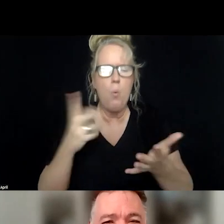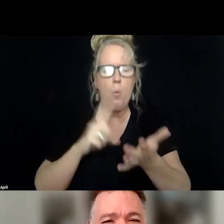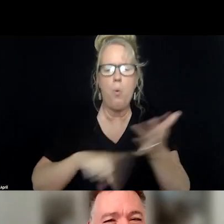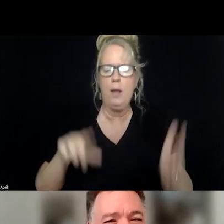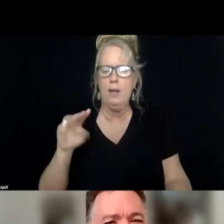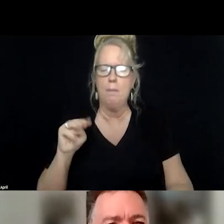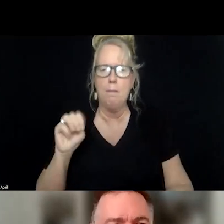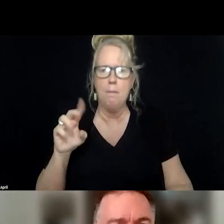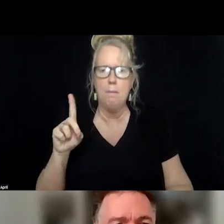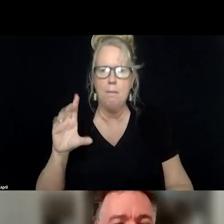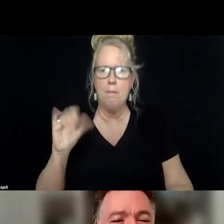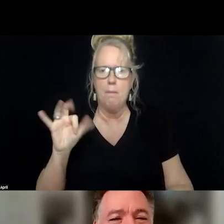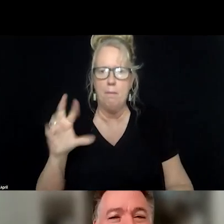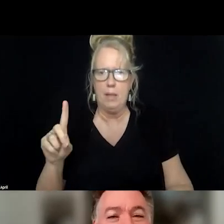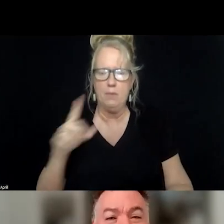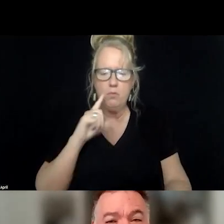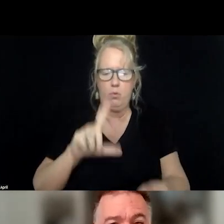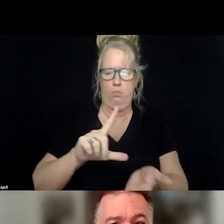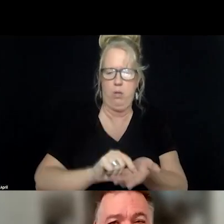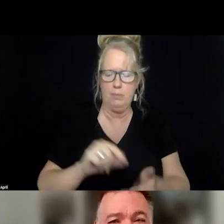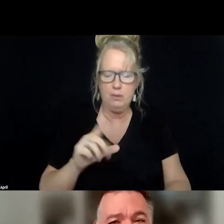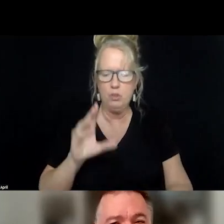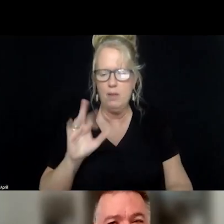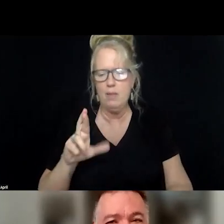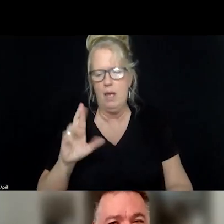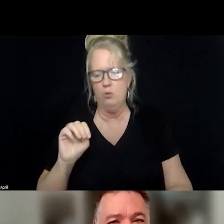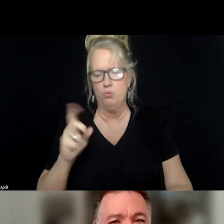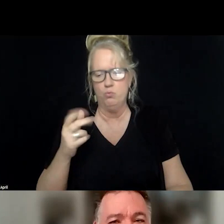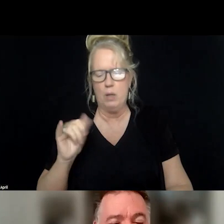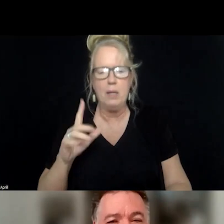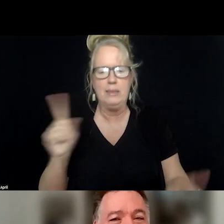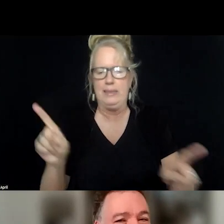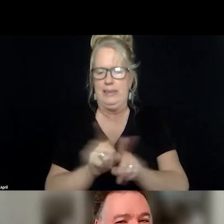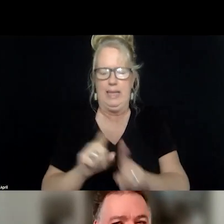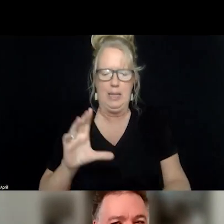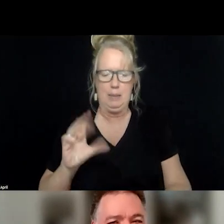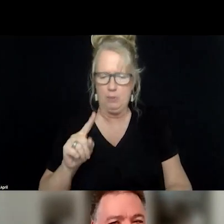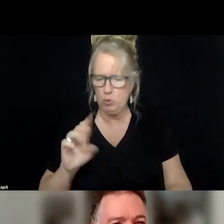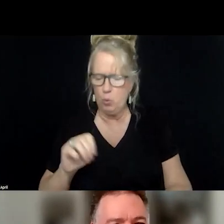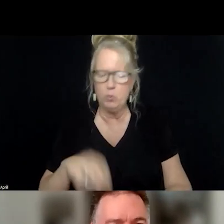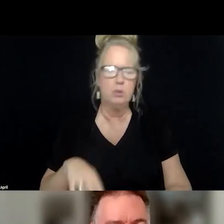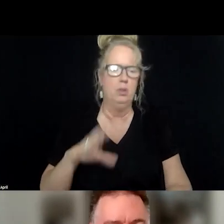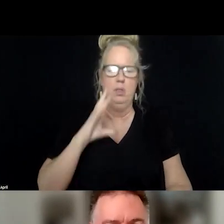THE PB LISHED RATE IS RESPITE AND YOU HAVE NEGOTIATED BETTER CODES AND YOU FALL SHORT.